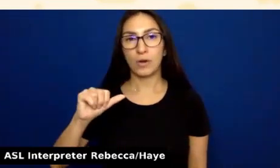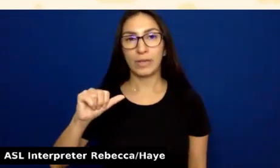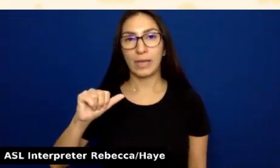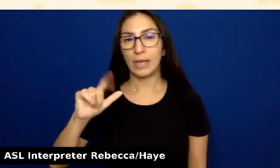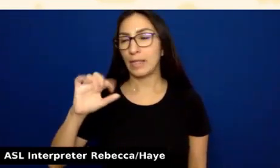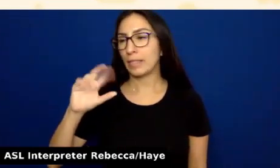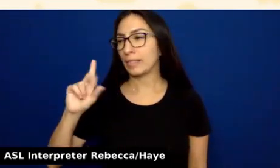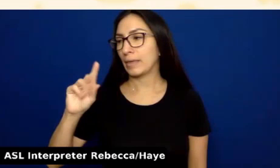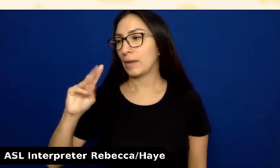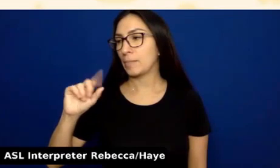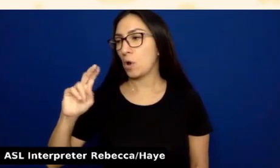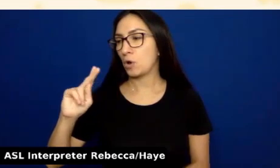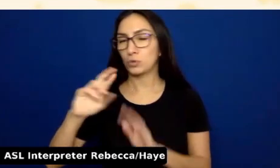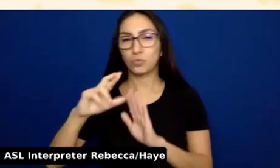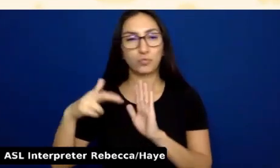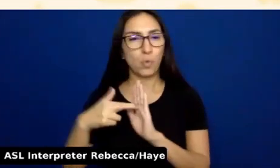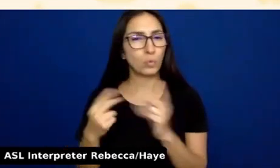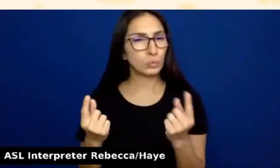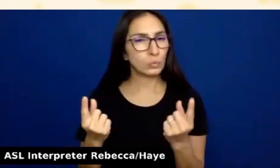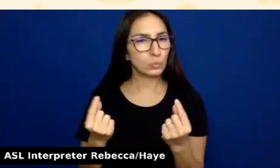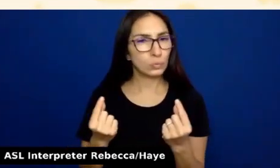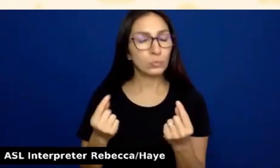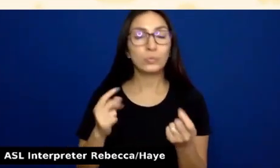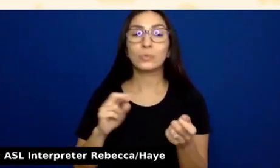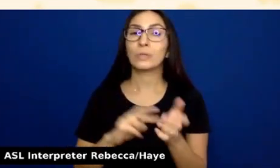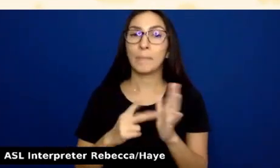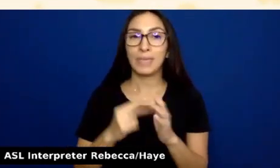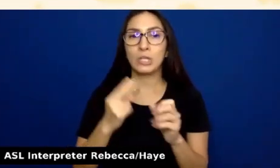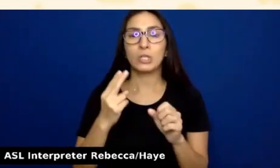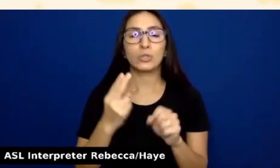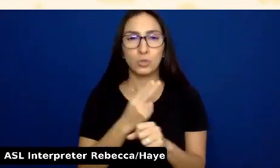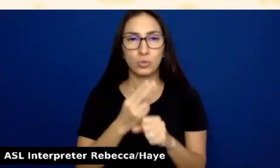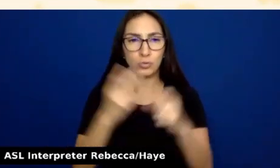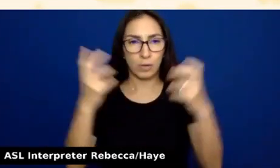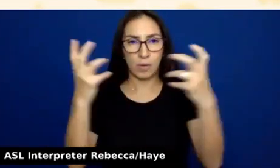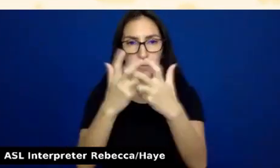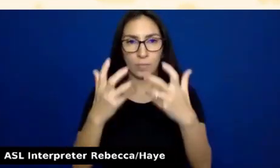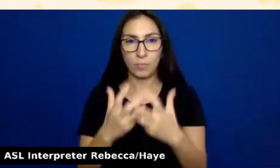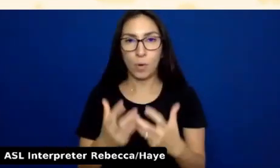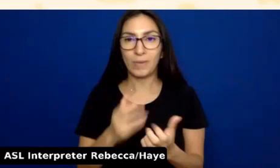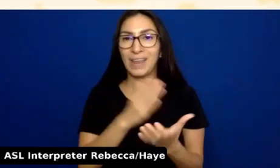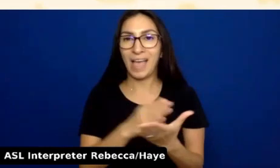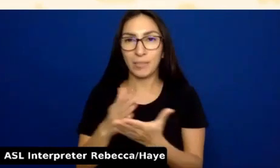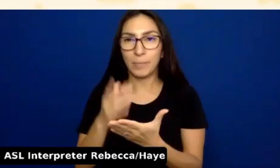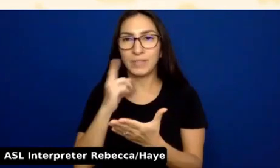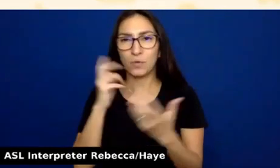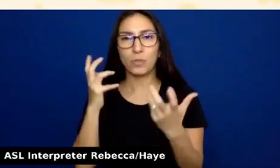Basically, it means use the appropriate types of elements for the appropriate stuff. So role equals search form.